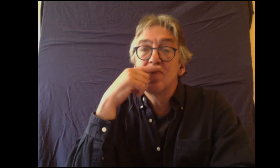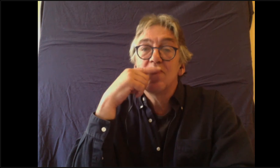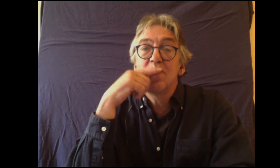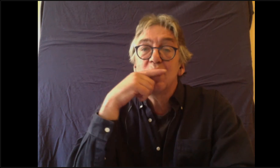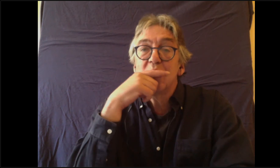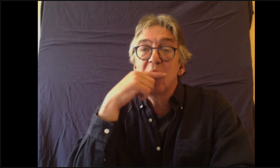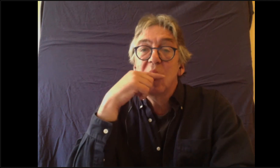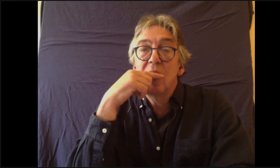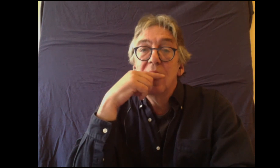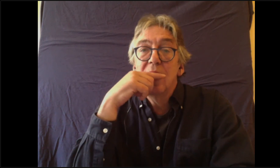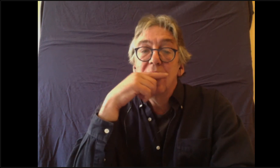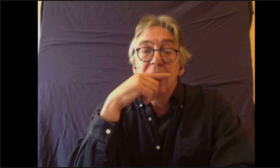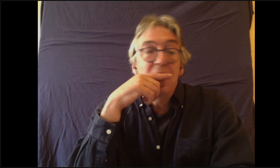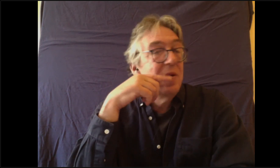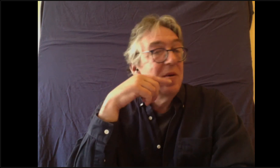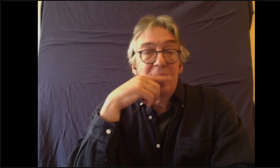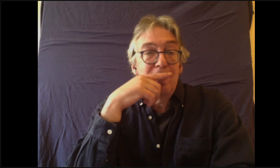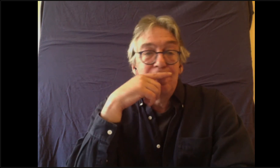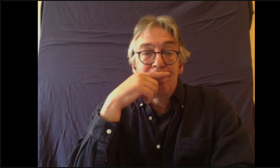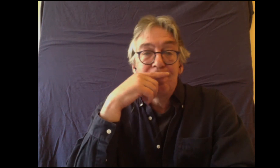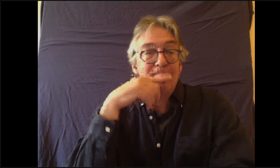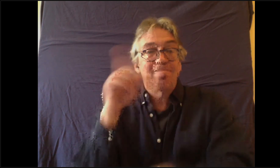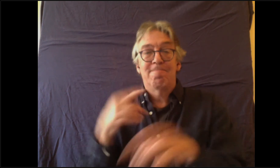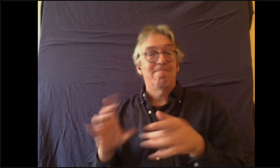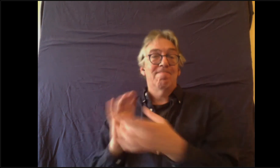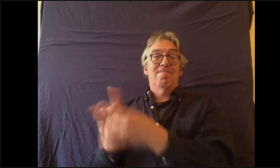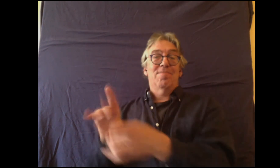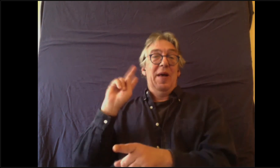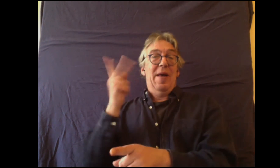We really have difficulty with the connection in Kenya.